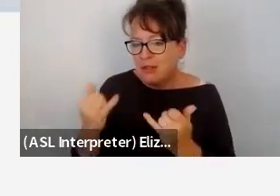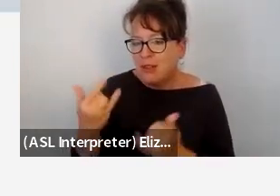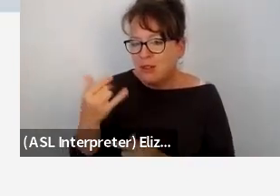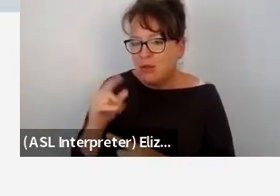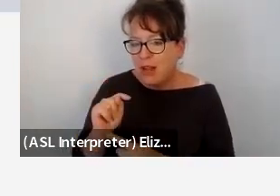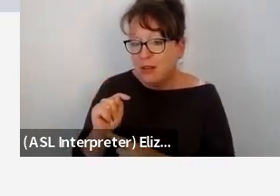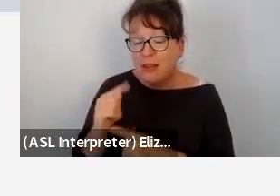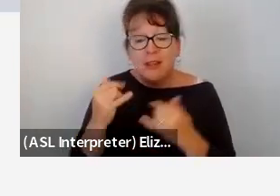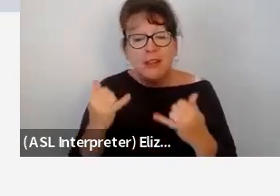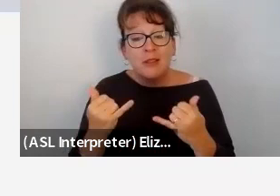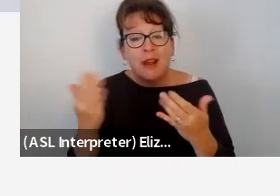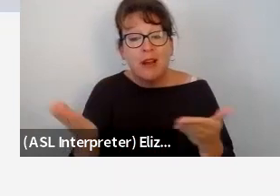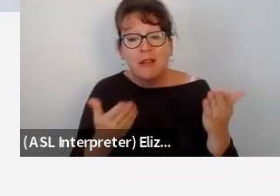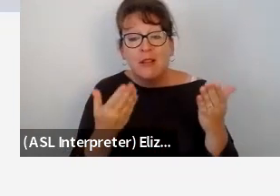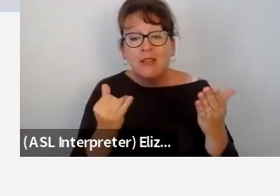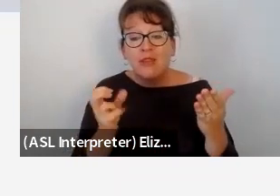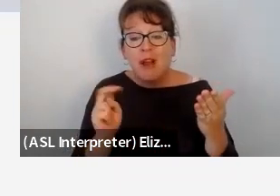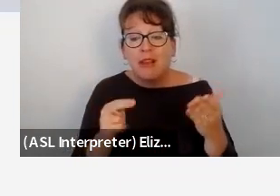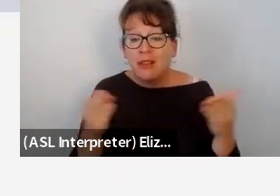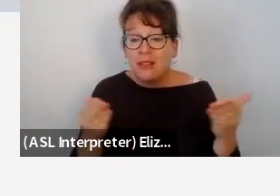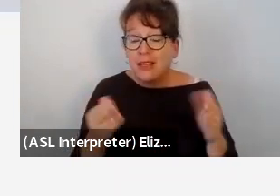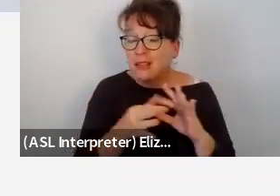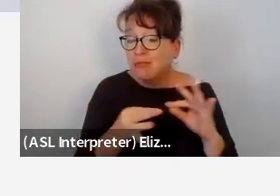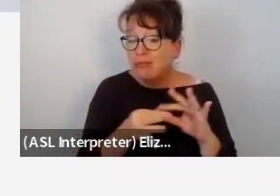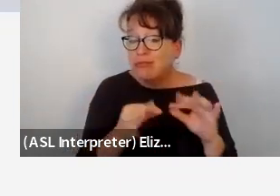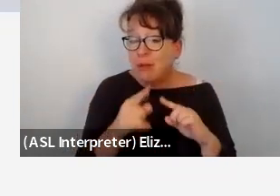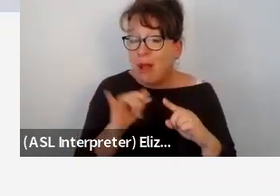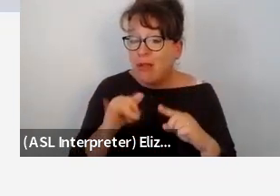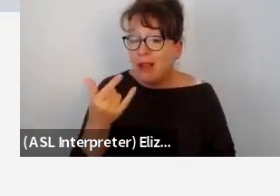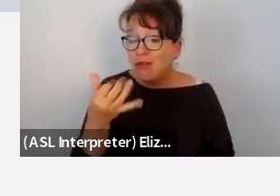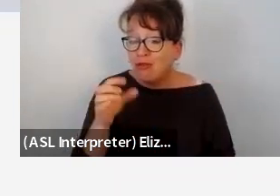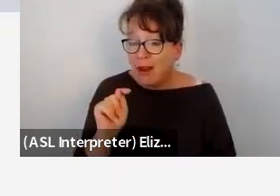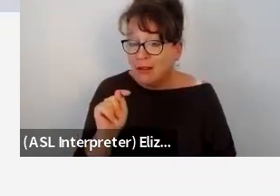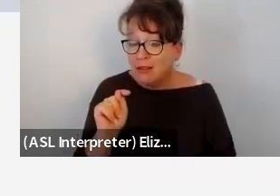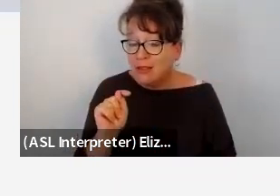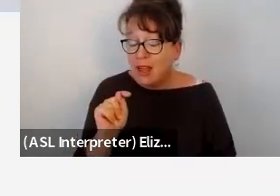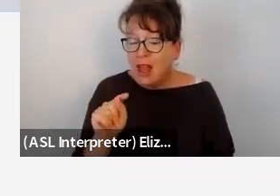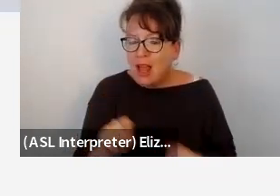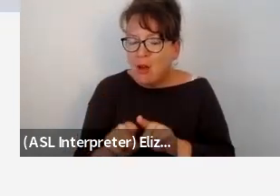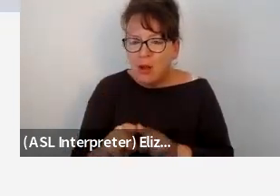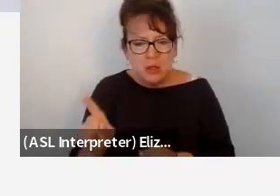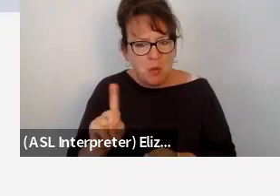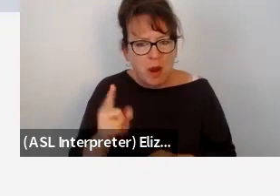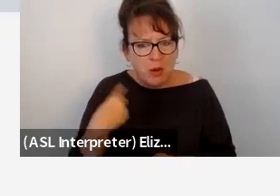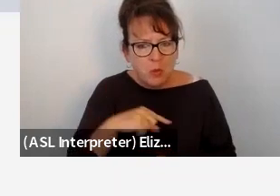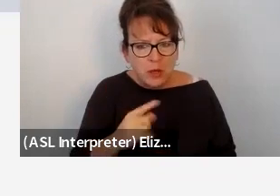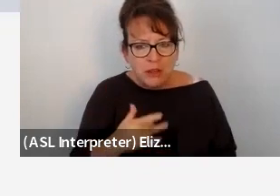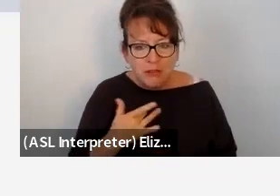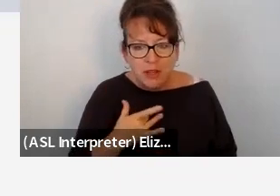Go ahead, Lauren. That was the question I was going to bring up.